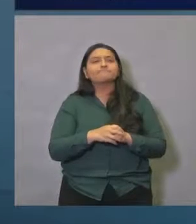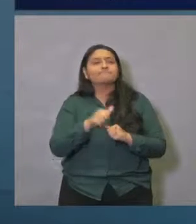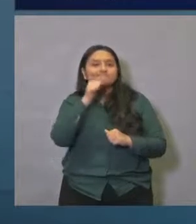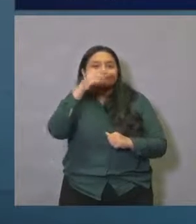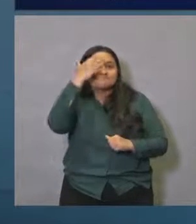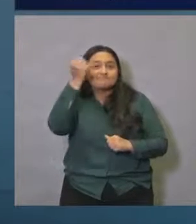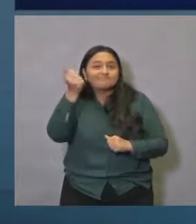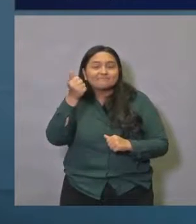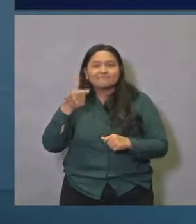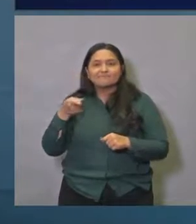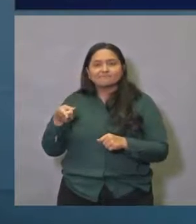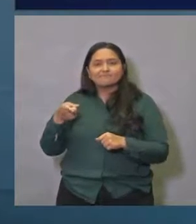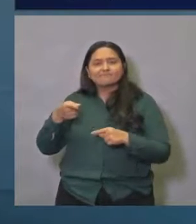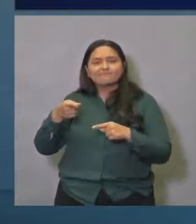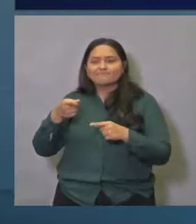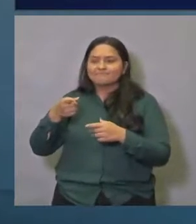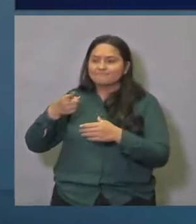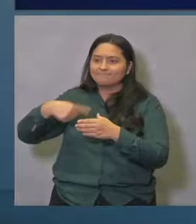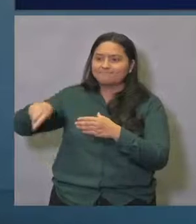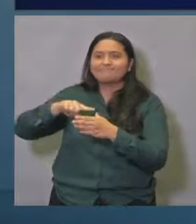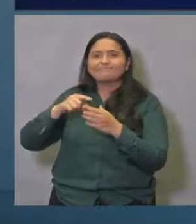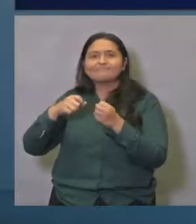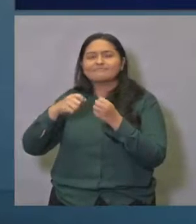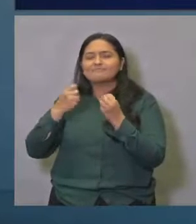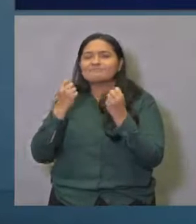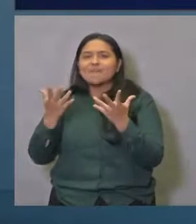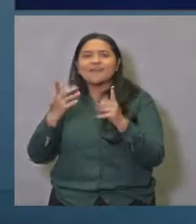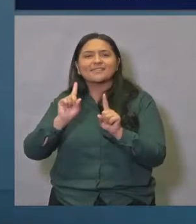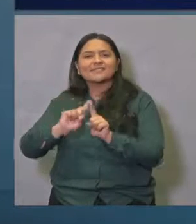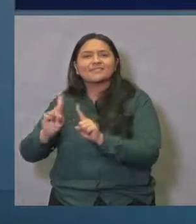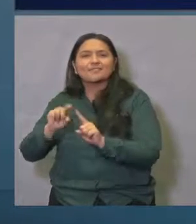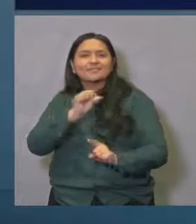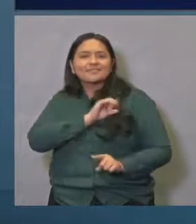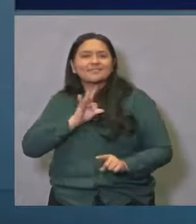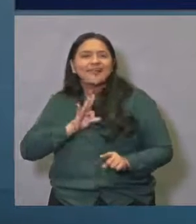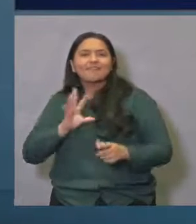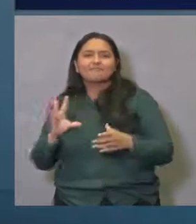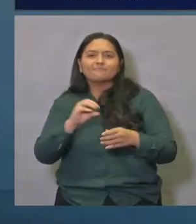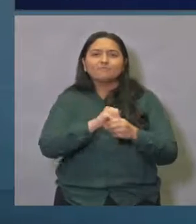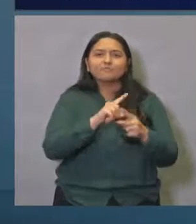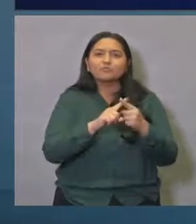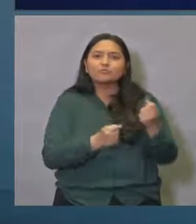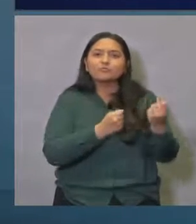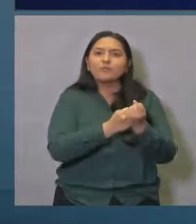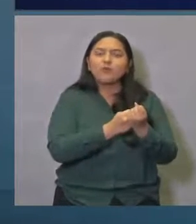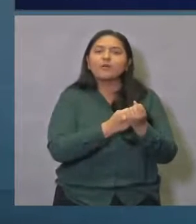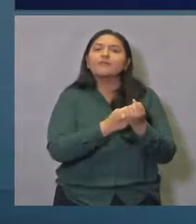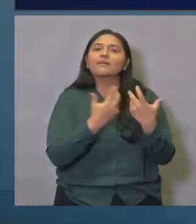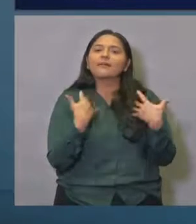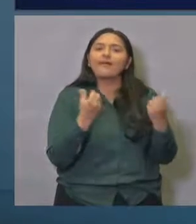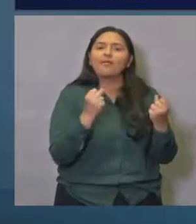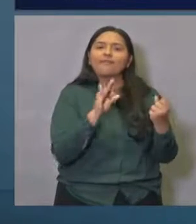LINES. BUT PLEASE REMEMBER THERE'S